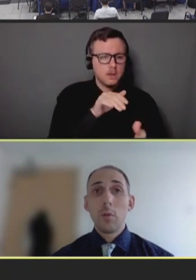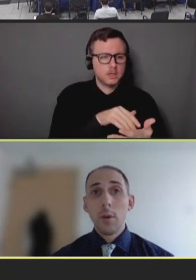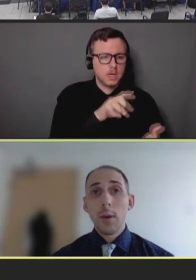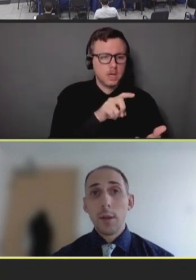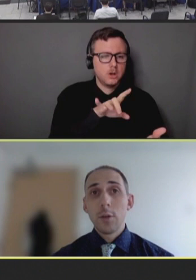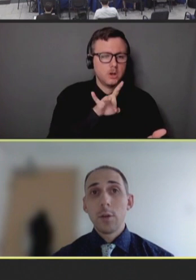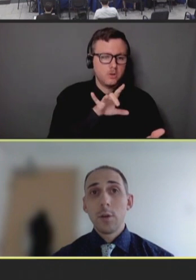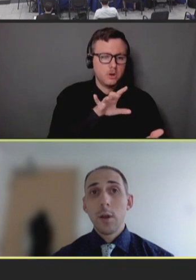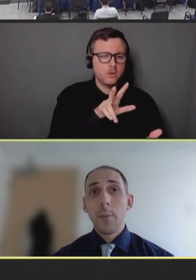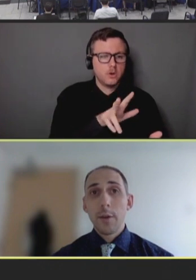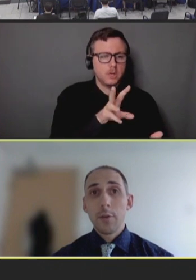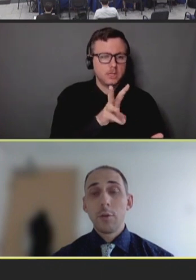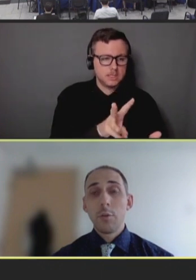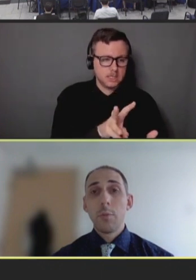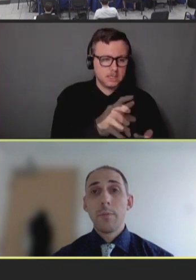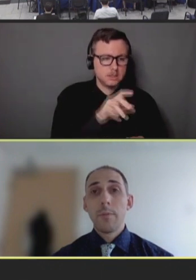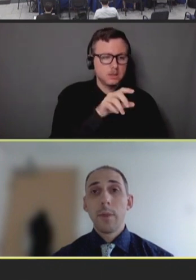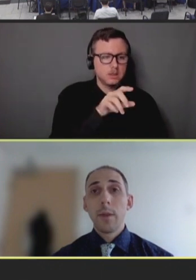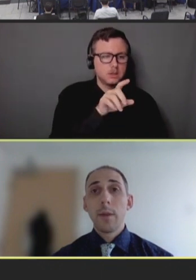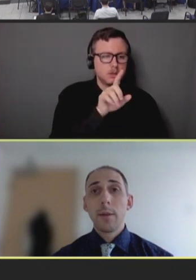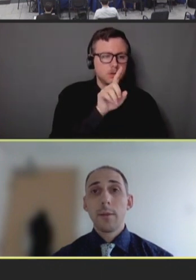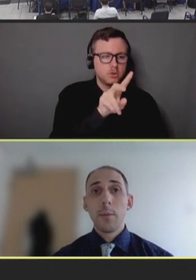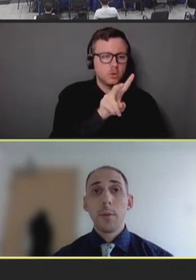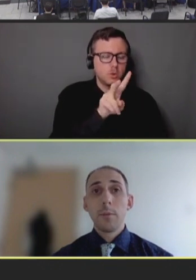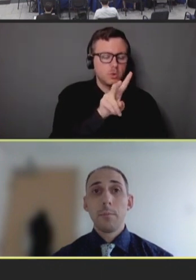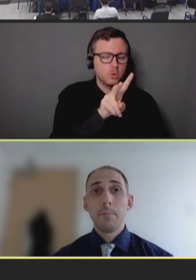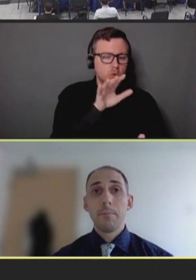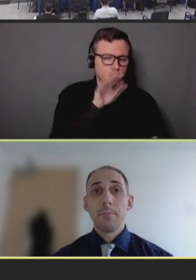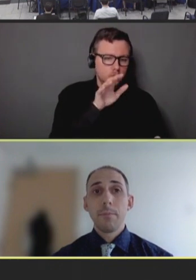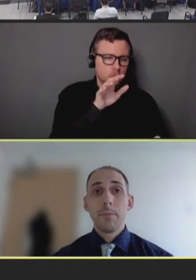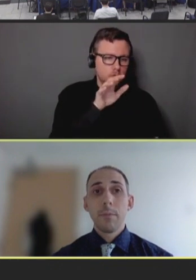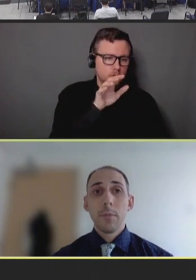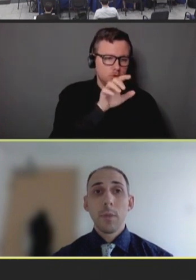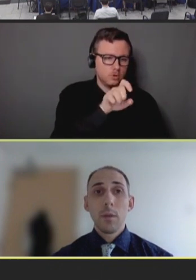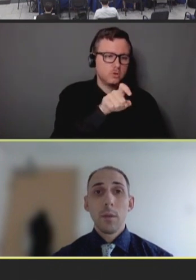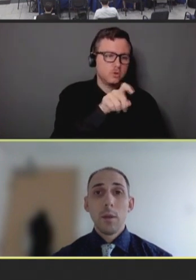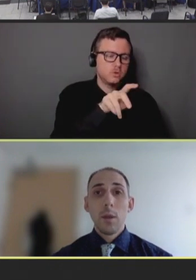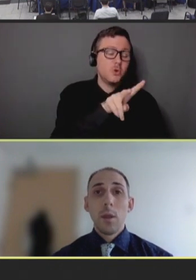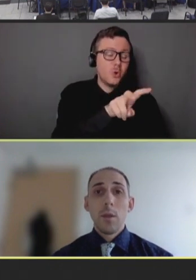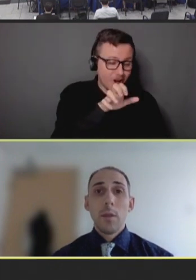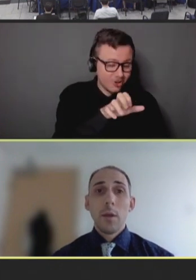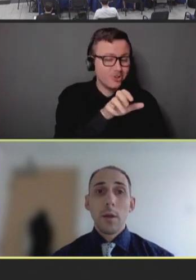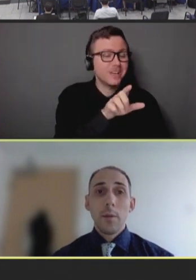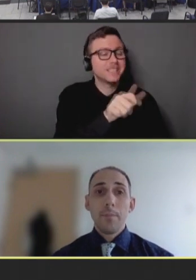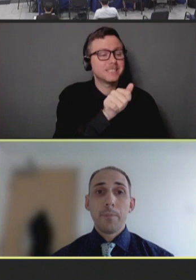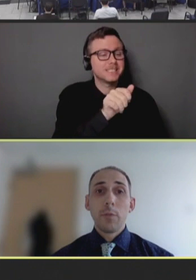included in each match group. And next slide, please.